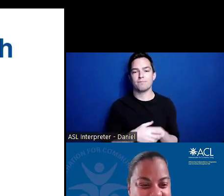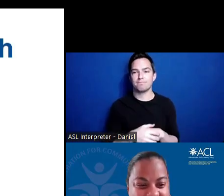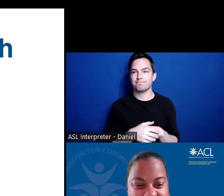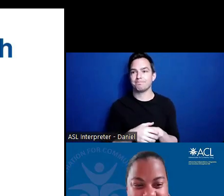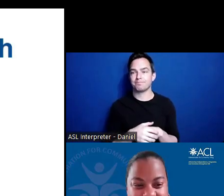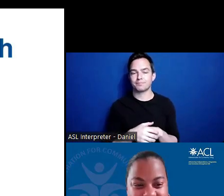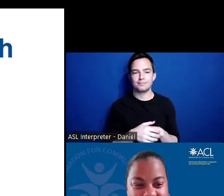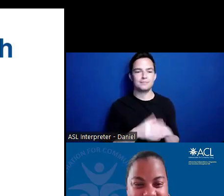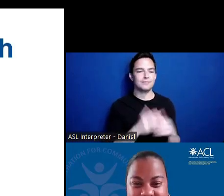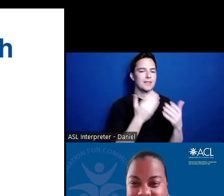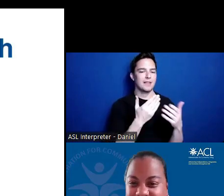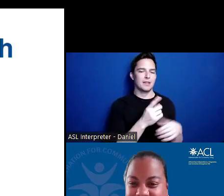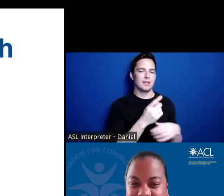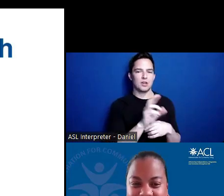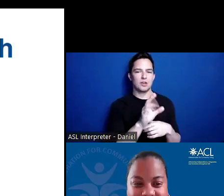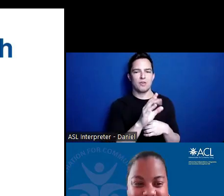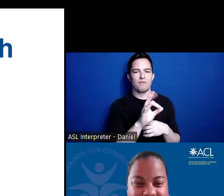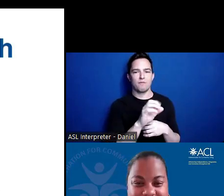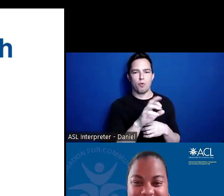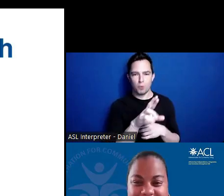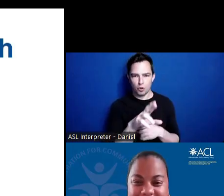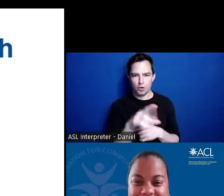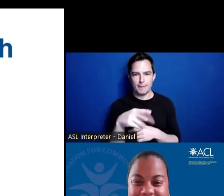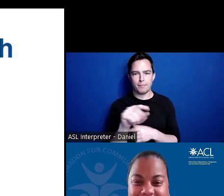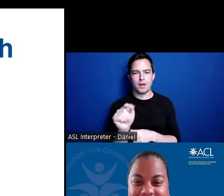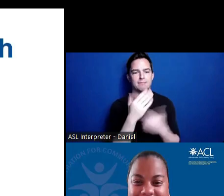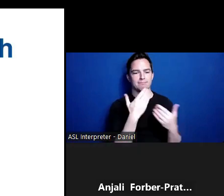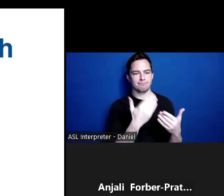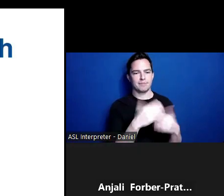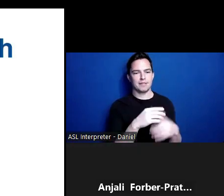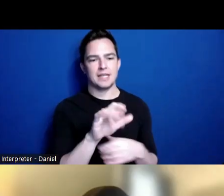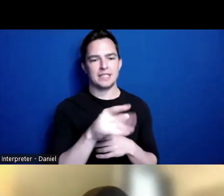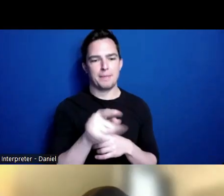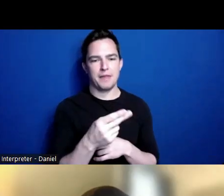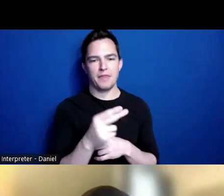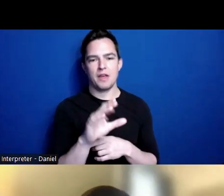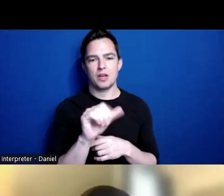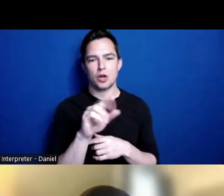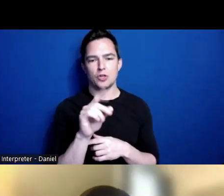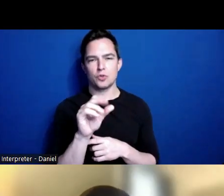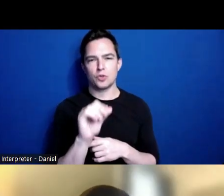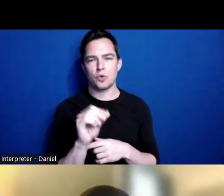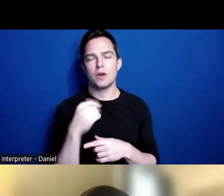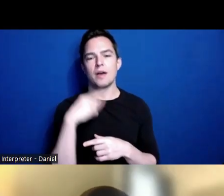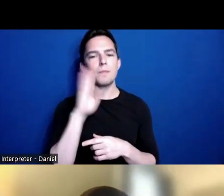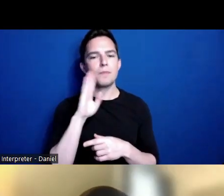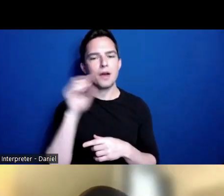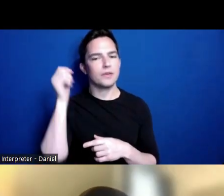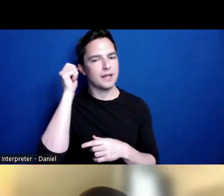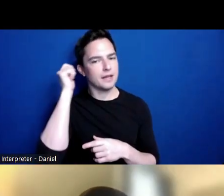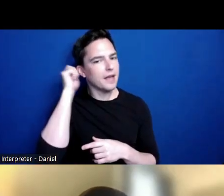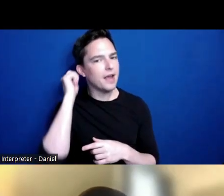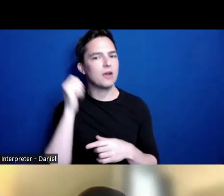(Elizabeth Cardoso) Thank you, Dr. Forber-Pratt. I'm Elizabeth Cardoso and I have brown hair, olive skin tone,